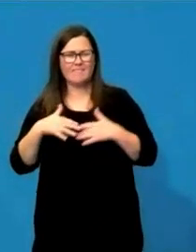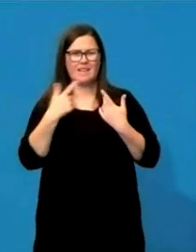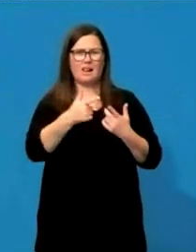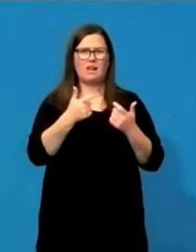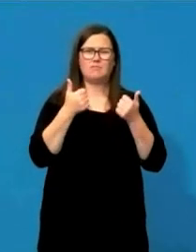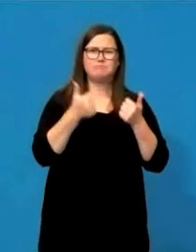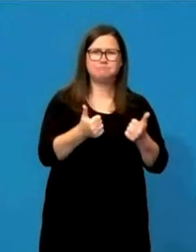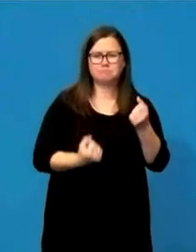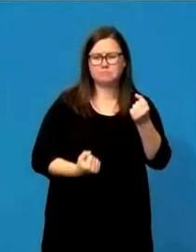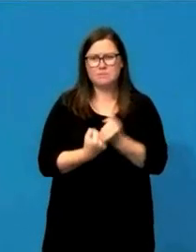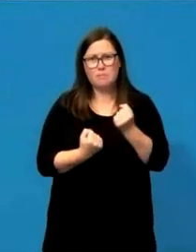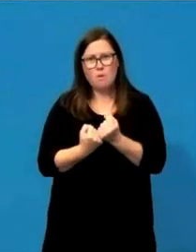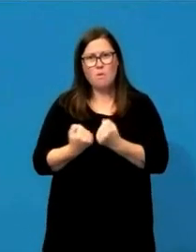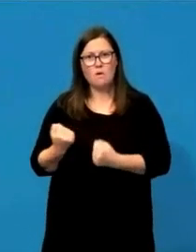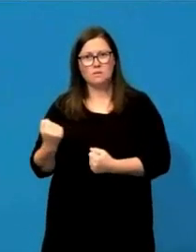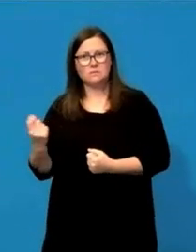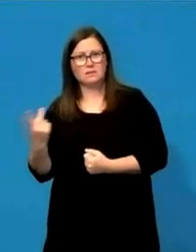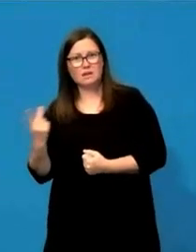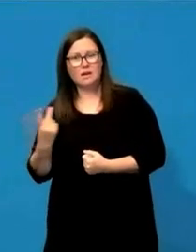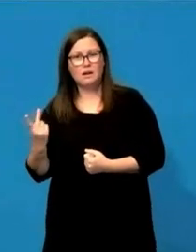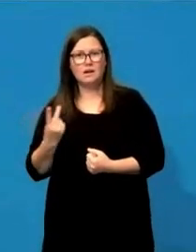when they were - yeah, when they were around at that time.